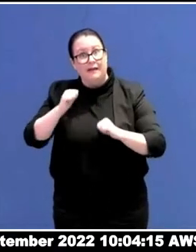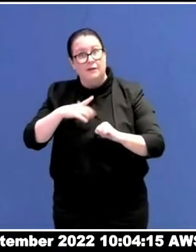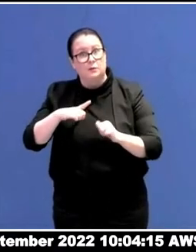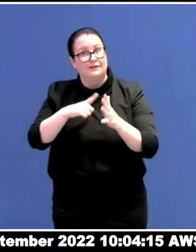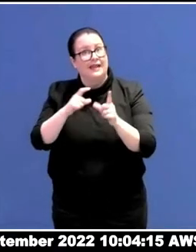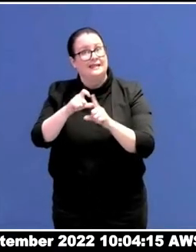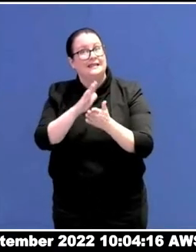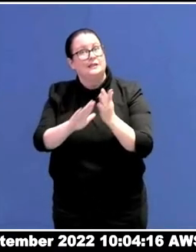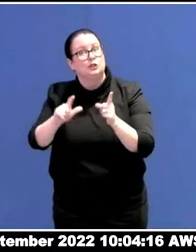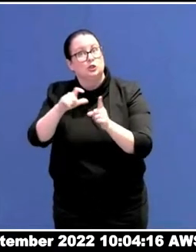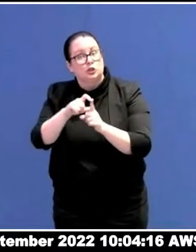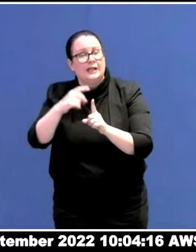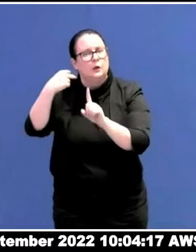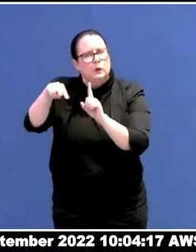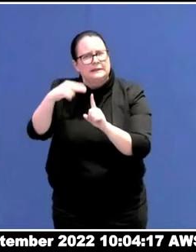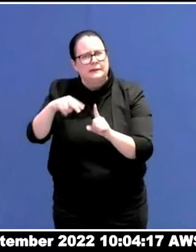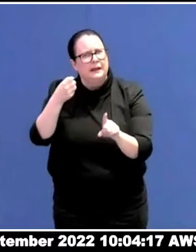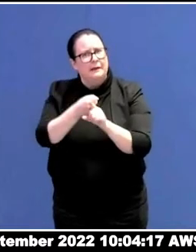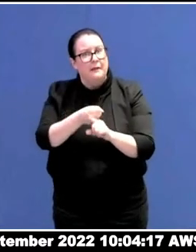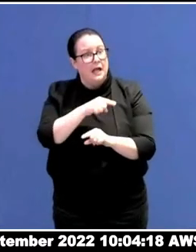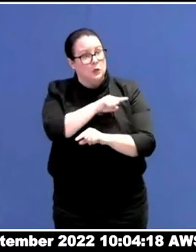relationship with other parents at the school? Yes.